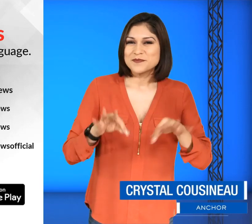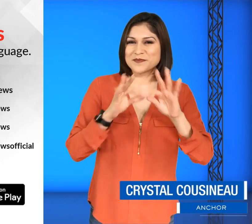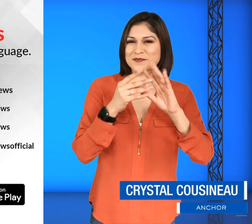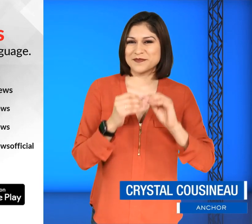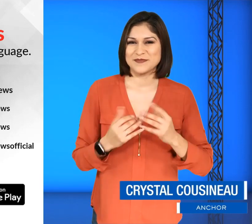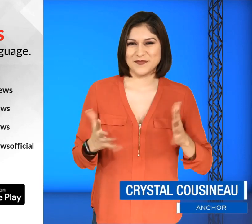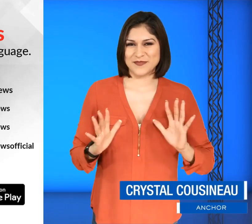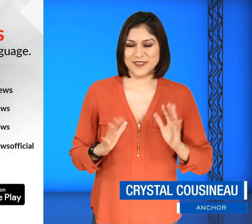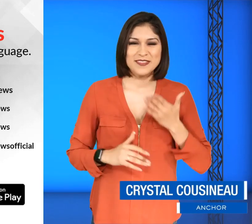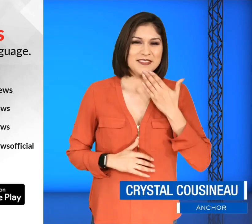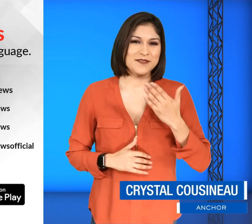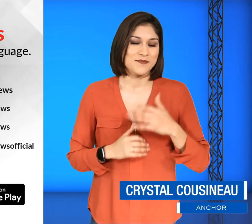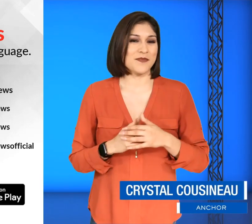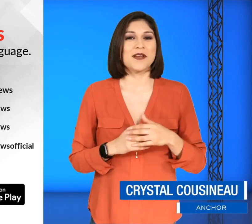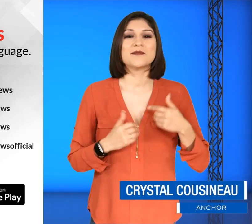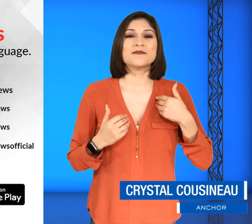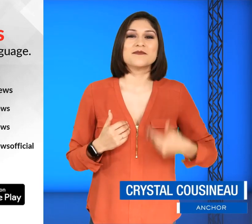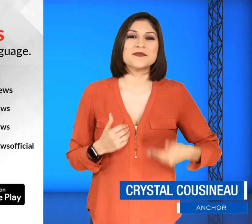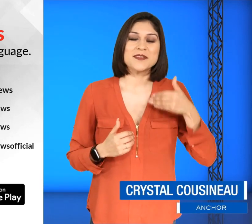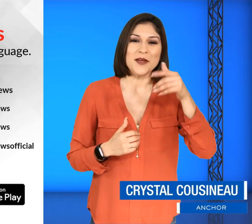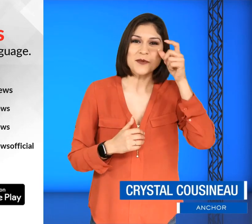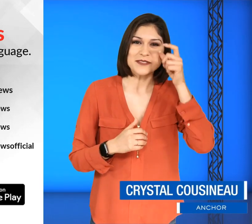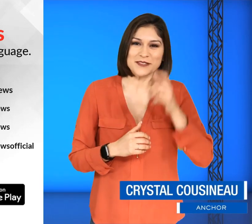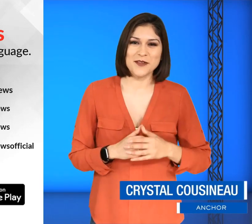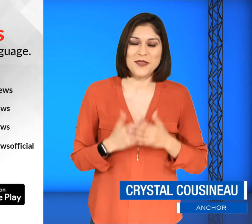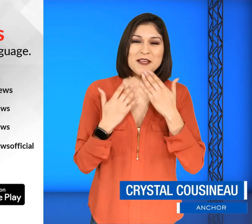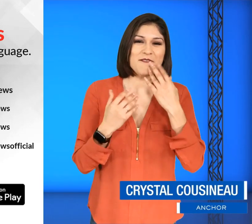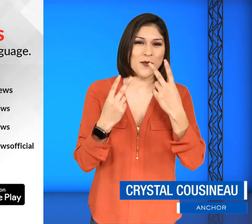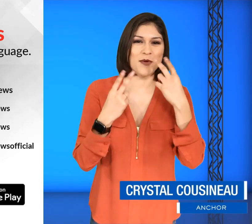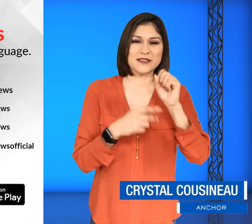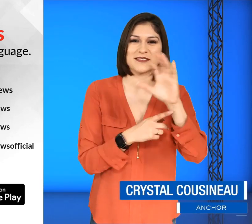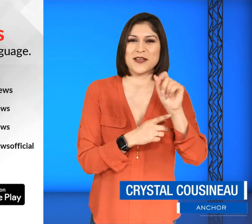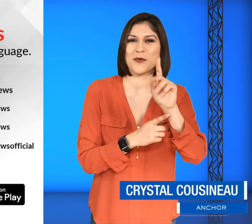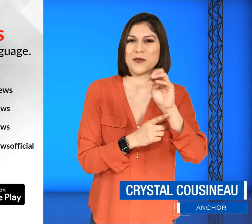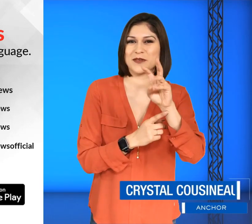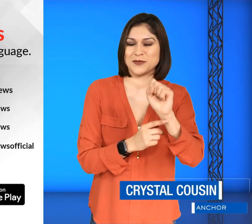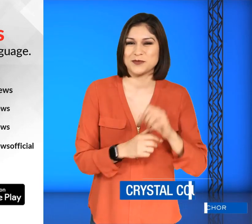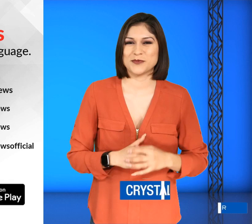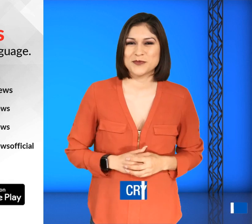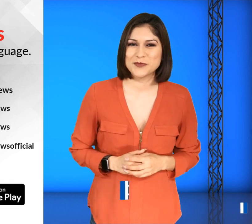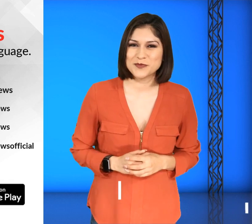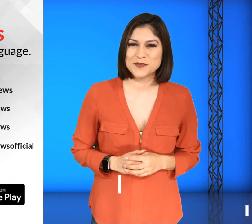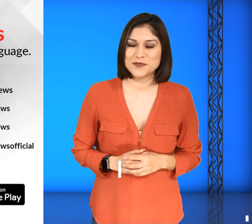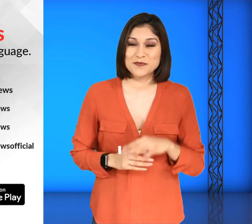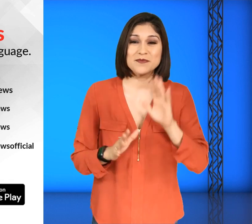And those are your top stories for today. I'm Crystal Cousineau. Thank you for watching Sign1News Live.